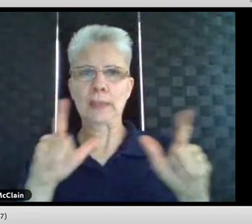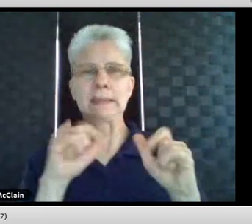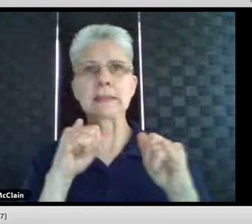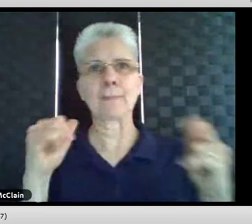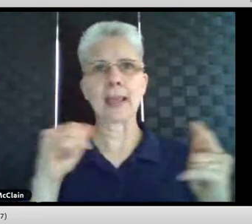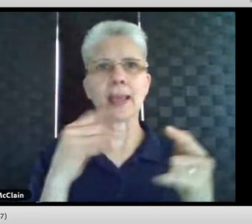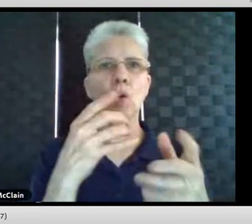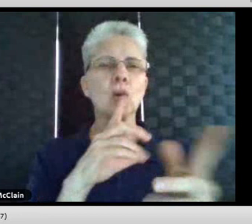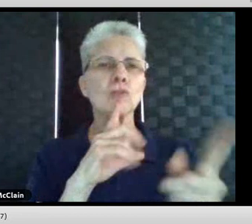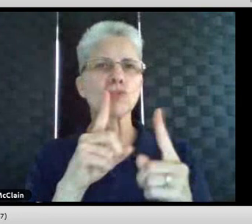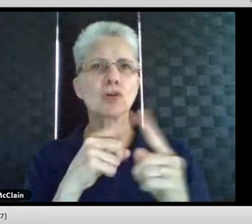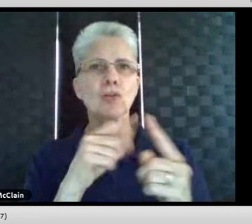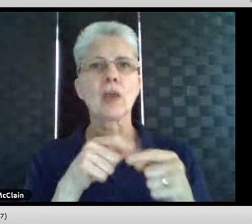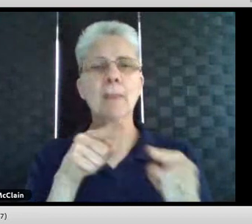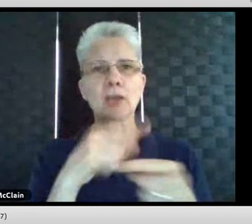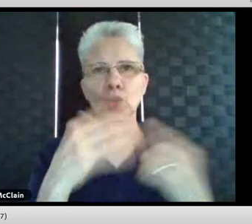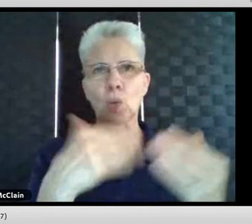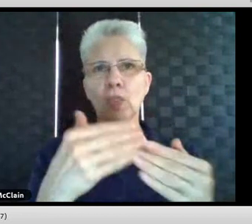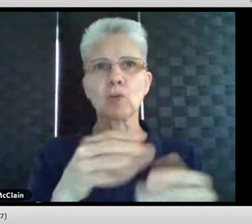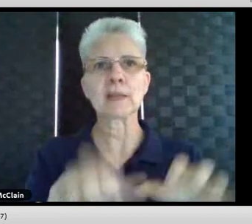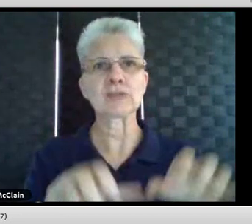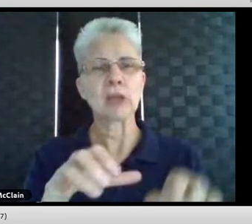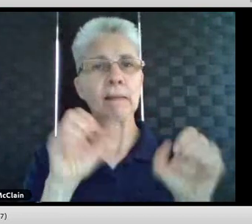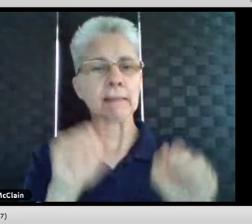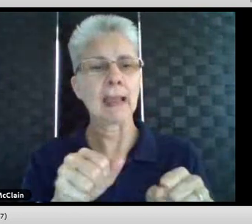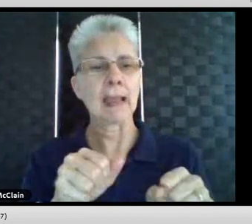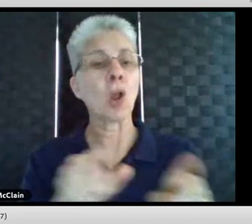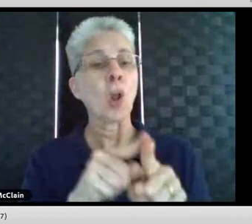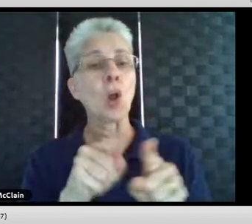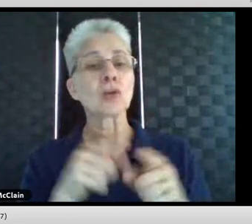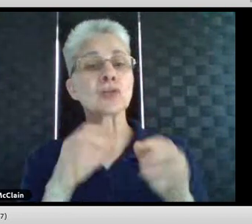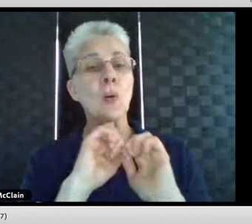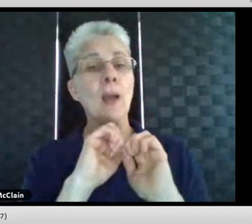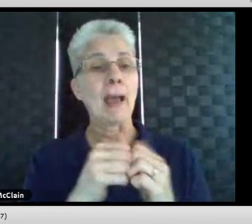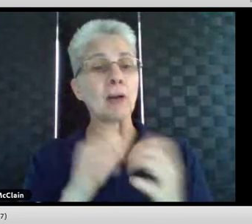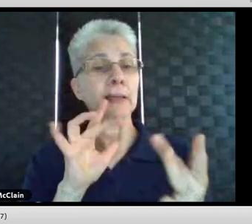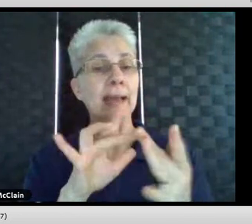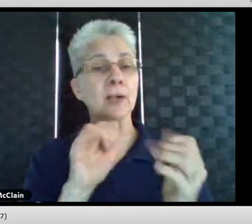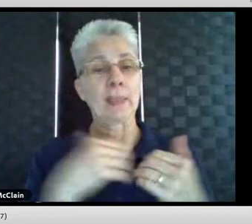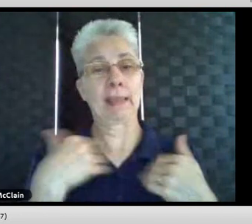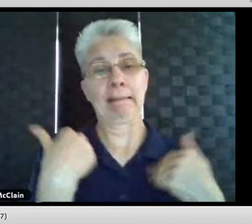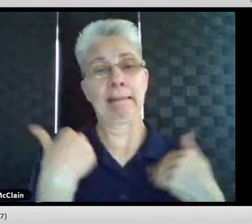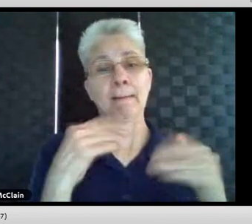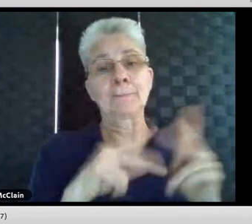talk to them as you're going through the chat, and it's also a way to connect with younger people.